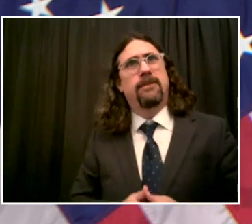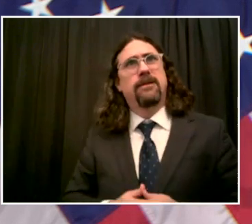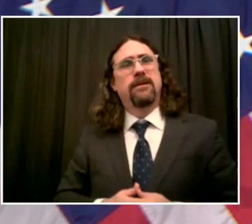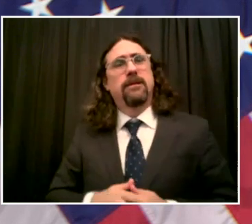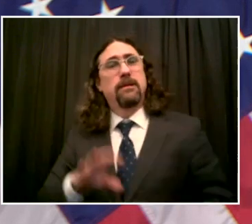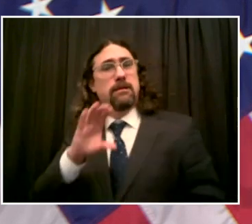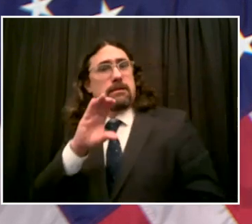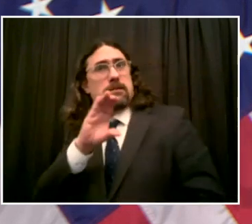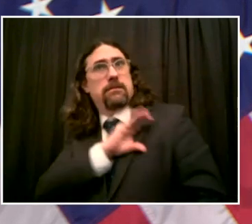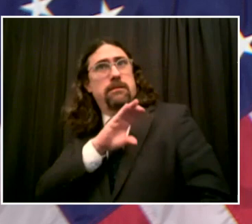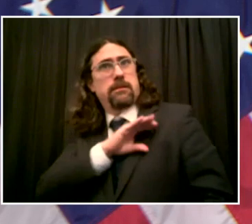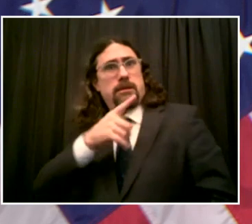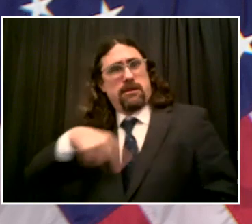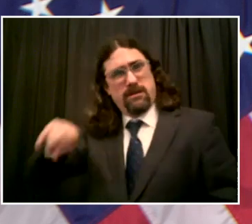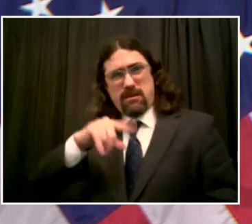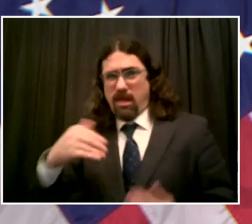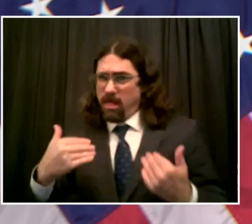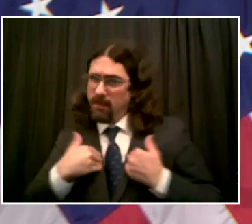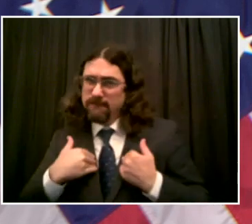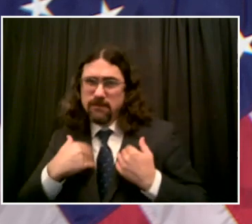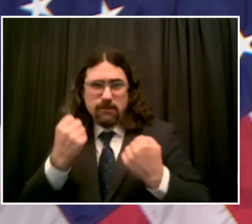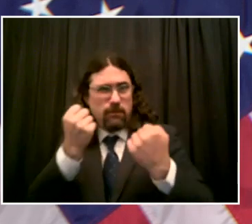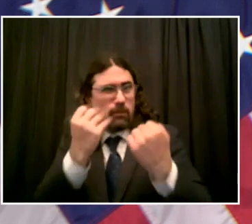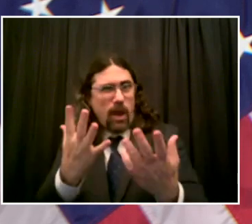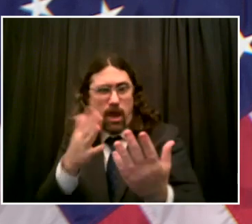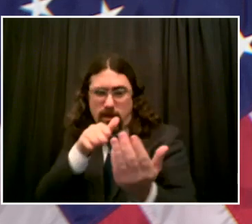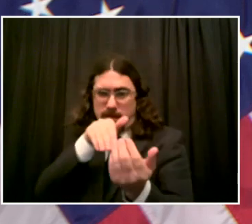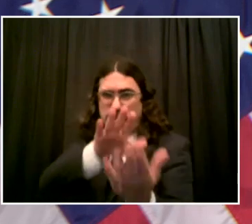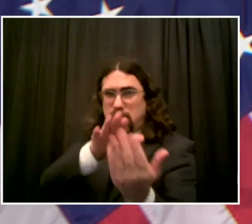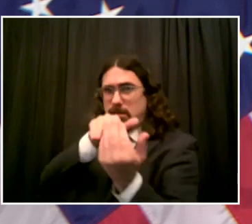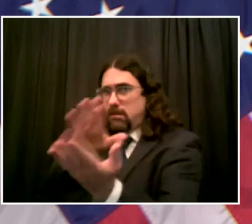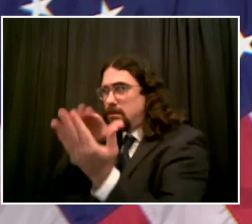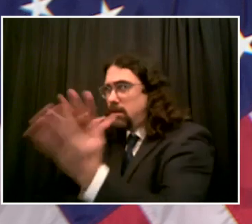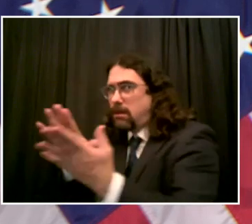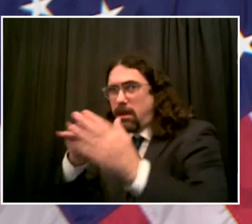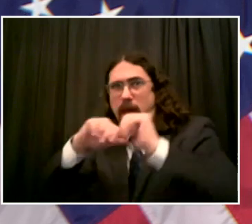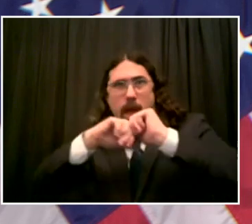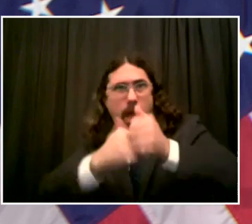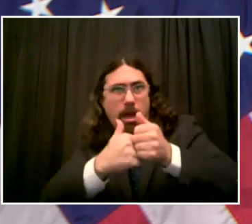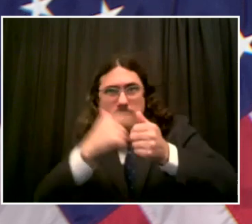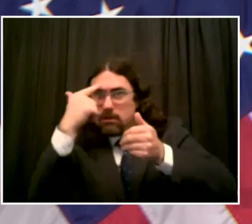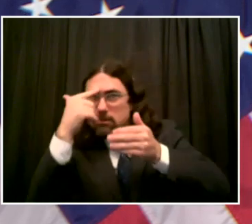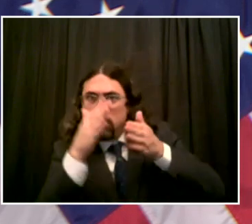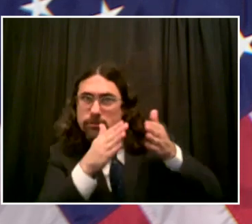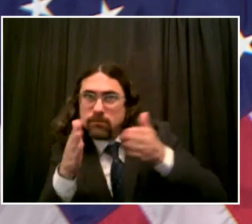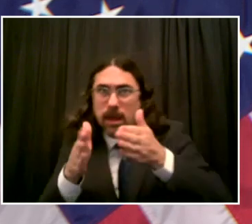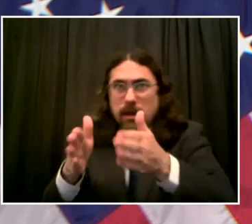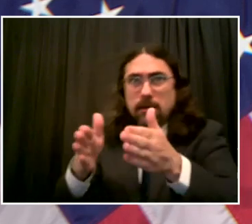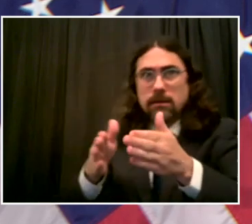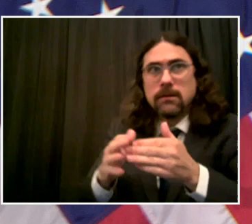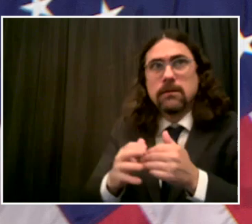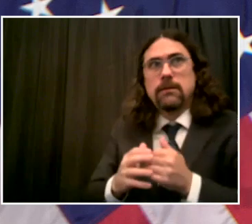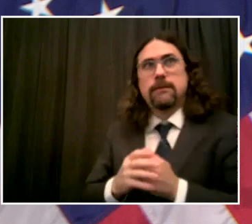TIME. THAT'S ROFM RESTRICT THE MOVEMENT WHILE BALCIANNG THE RIGHT TO PROTEST. WE'VE HAD COUNTLESS DISCUSSIONS